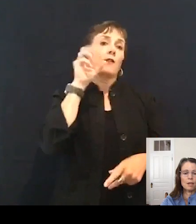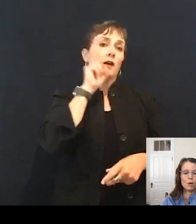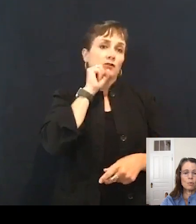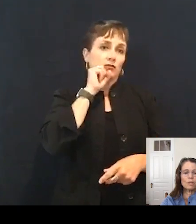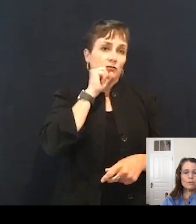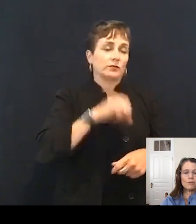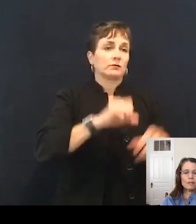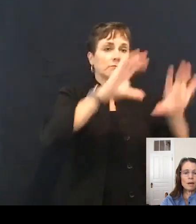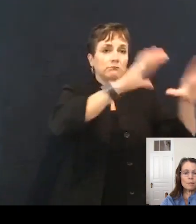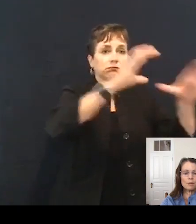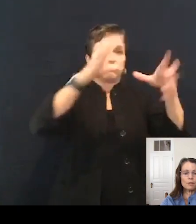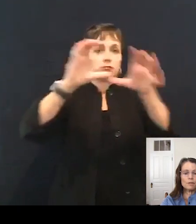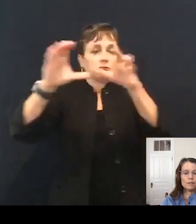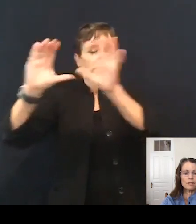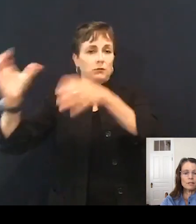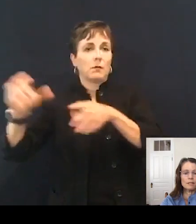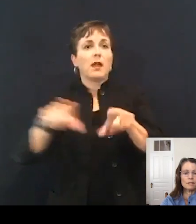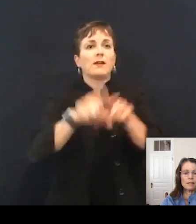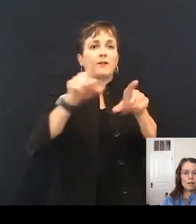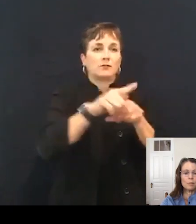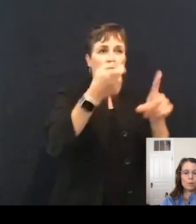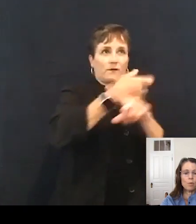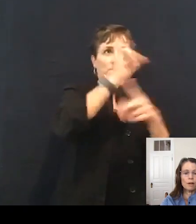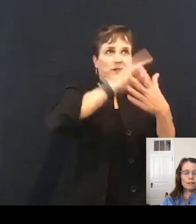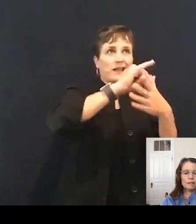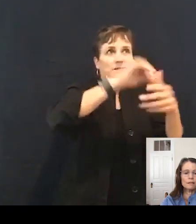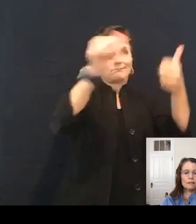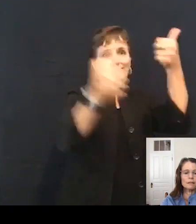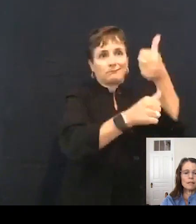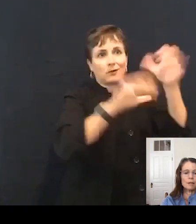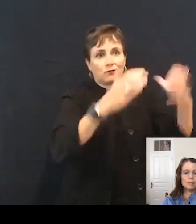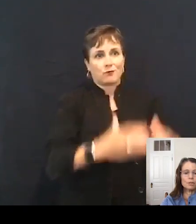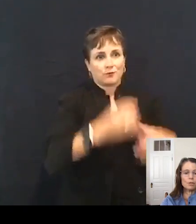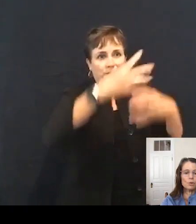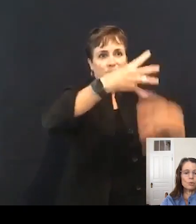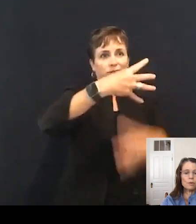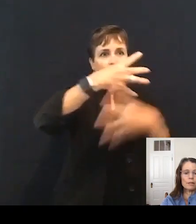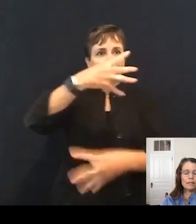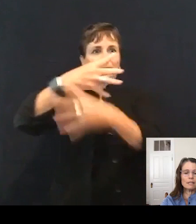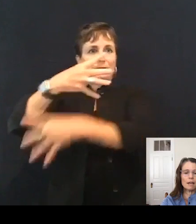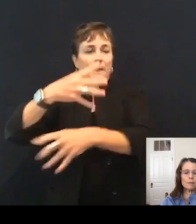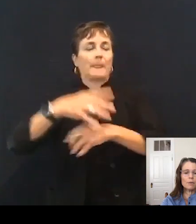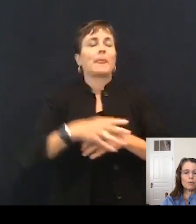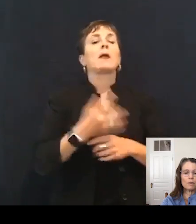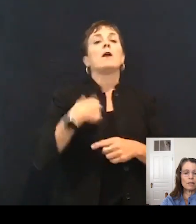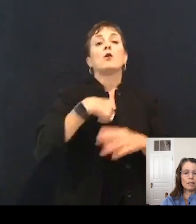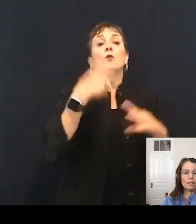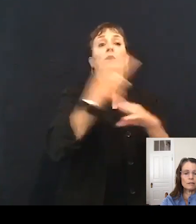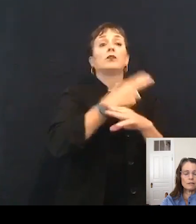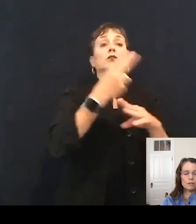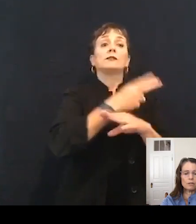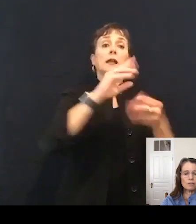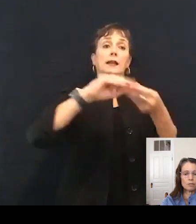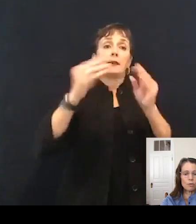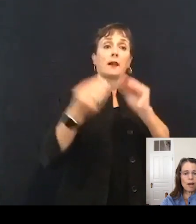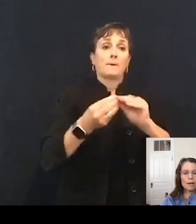We use the numbers, type 1, type 2, and type 3 to